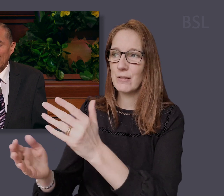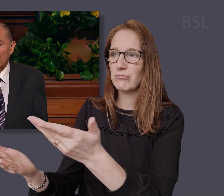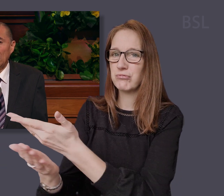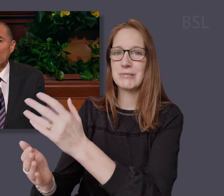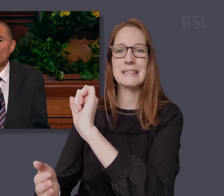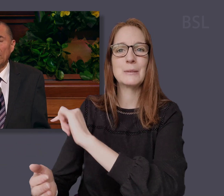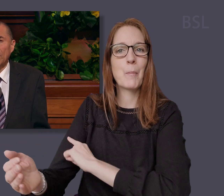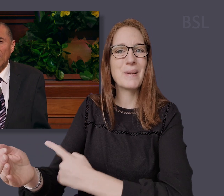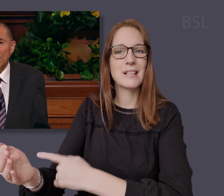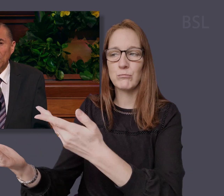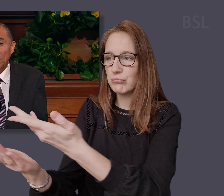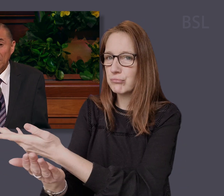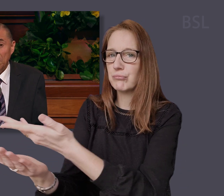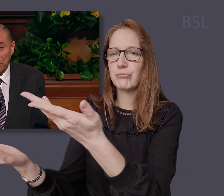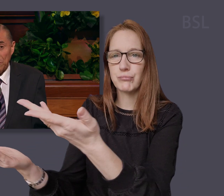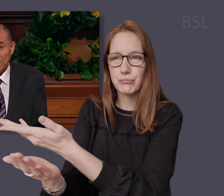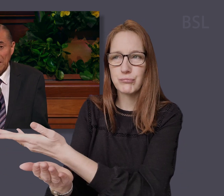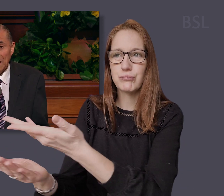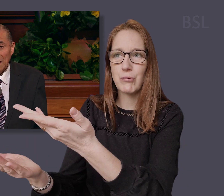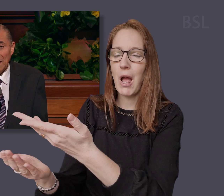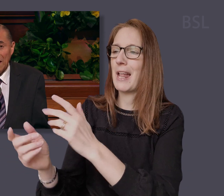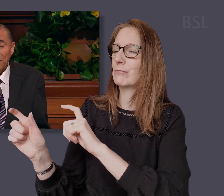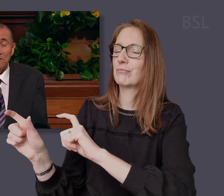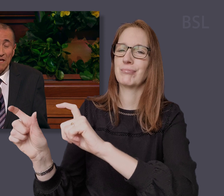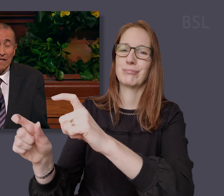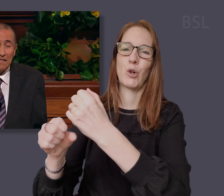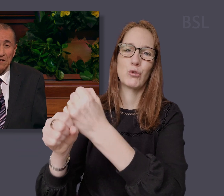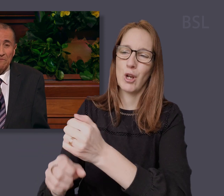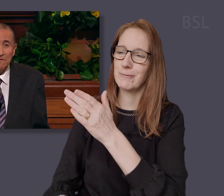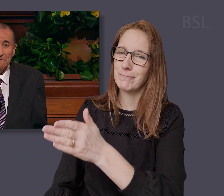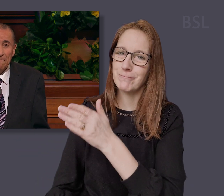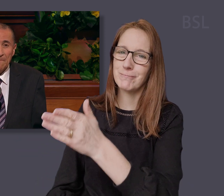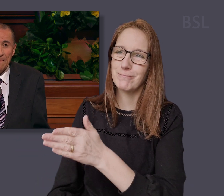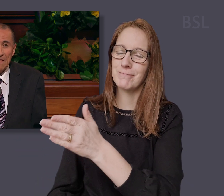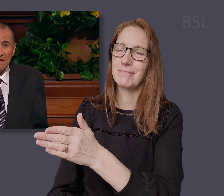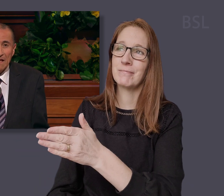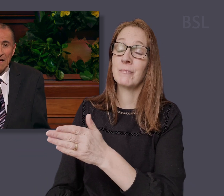He had a long conversation with his bishop and remained active.